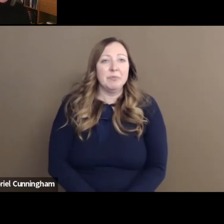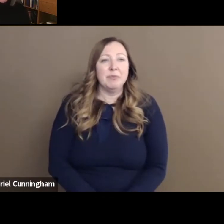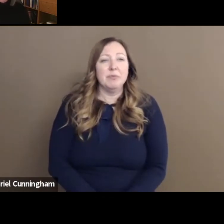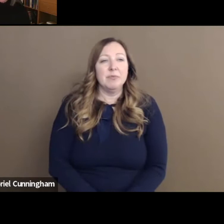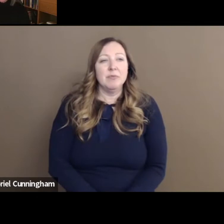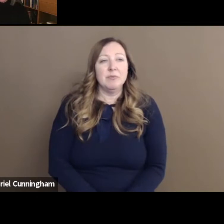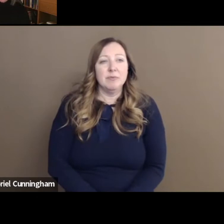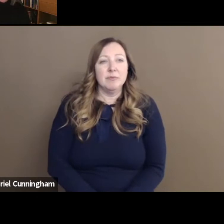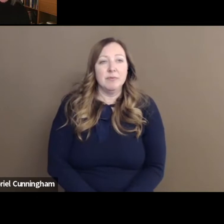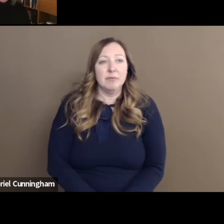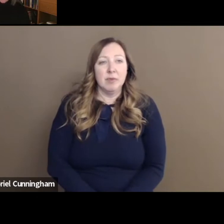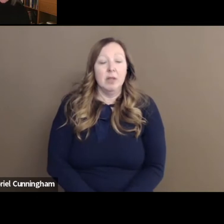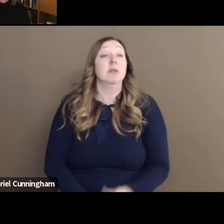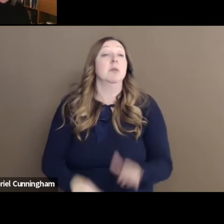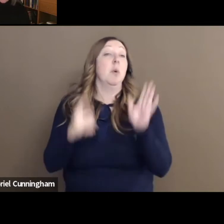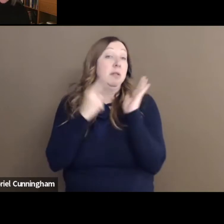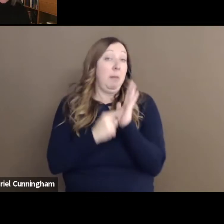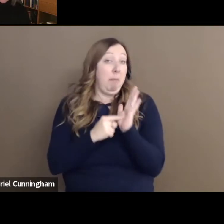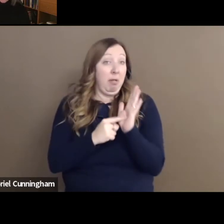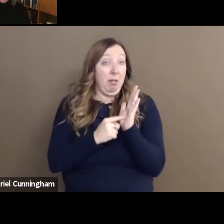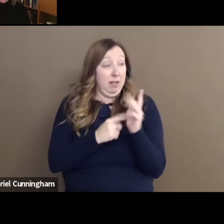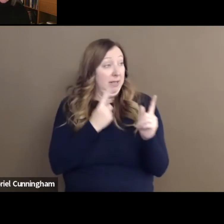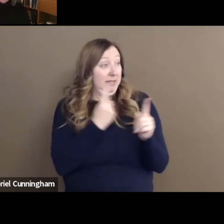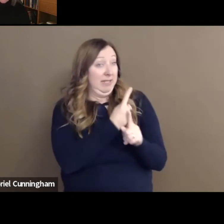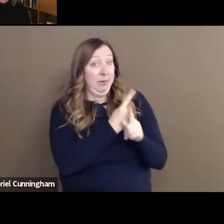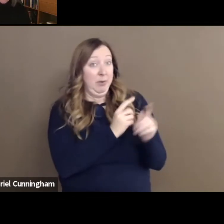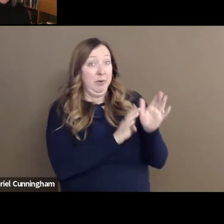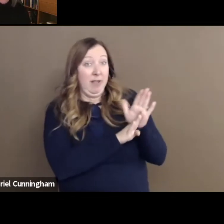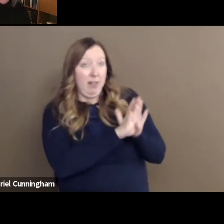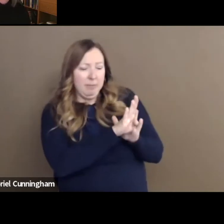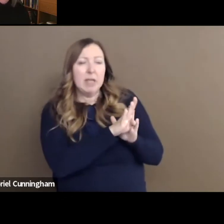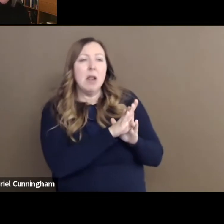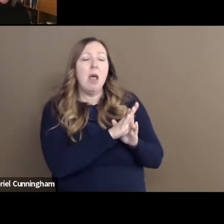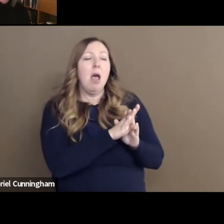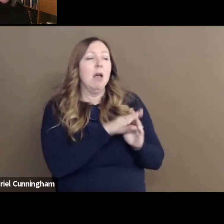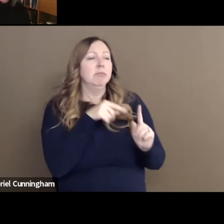typical development certain cognitive functions just emerge